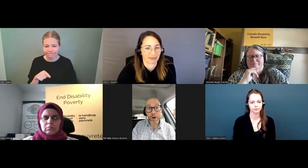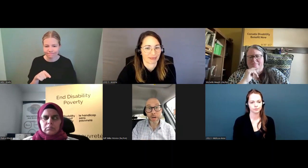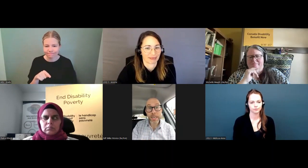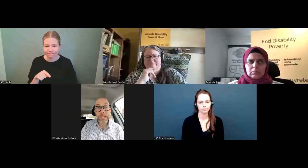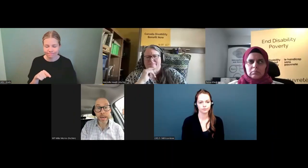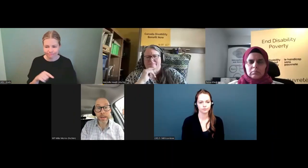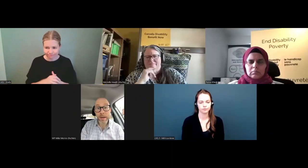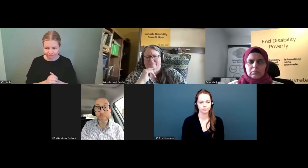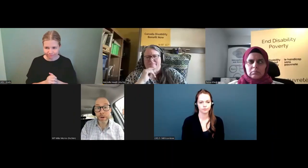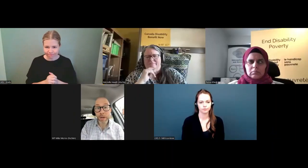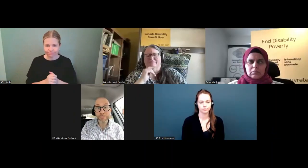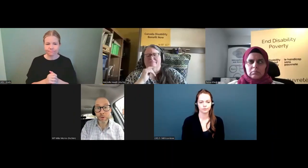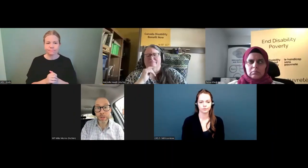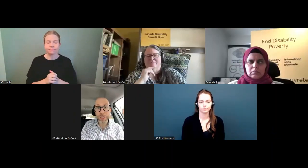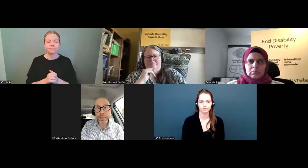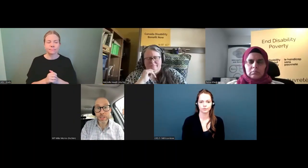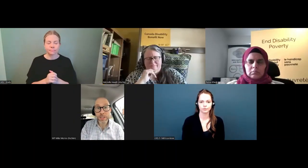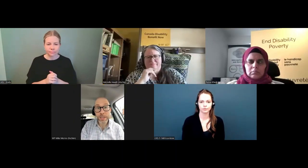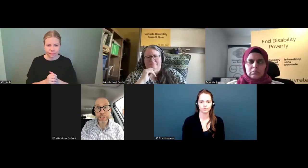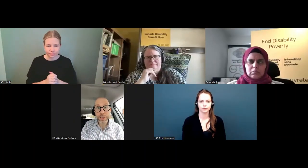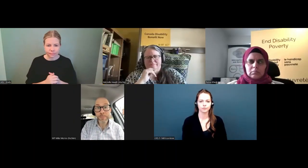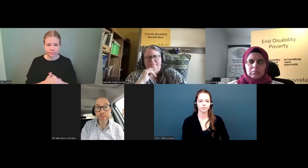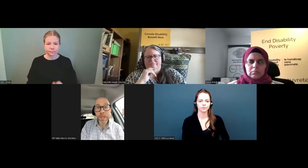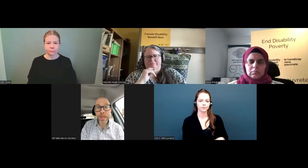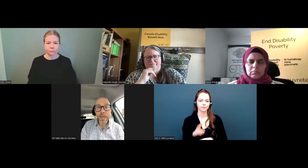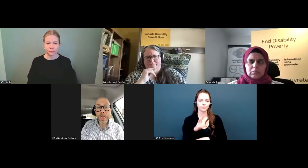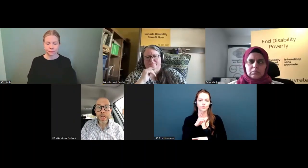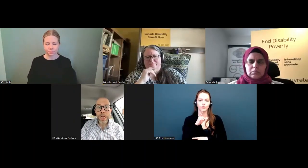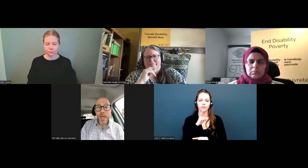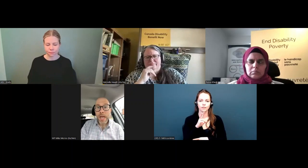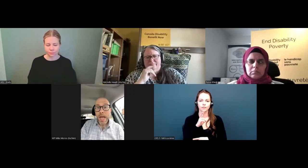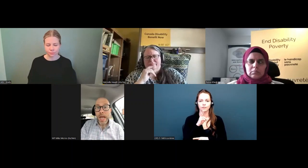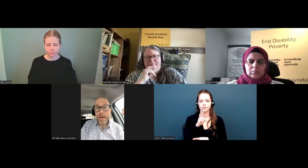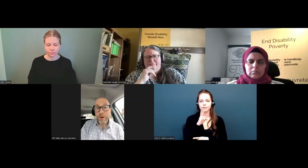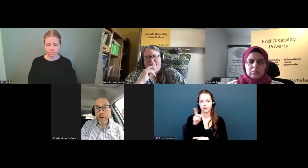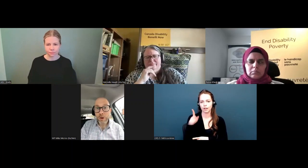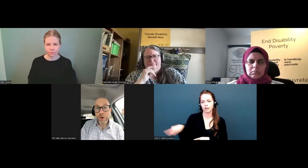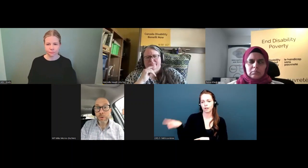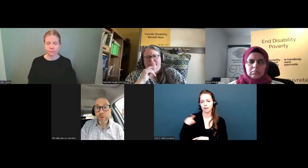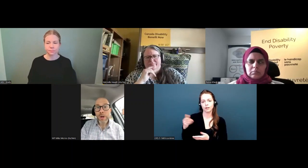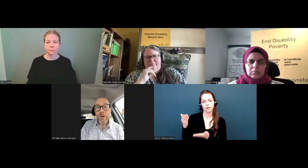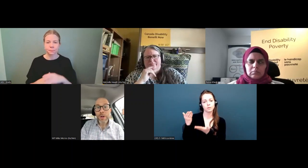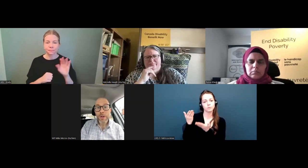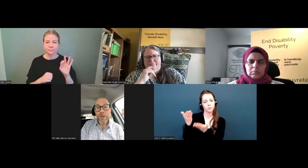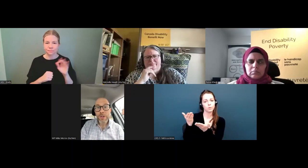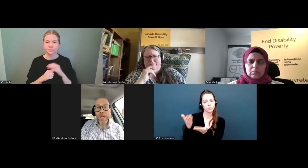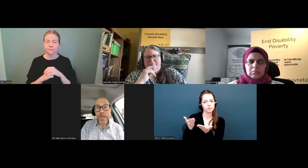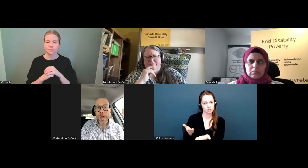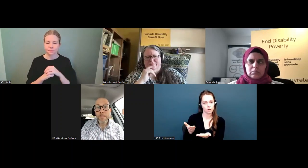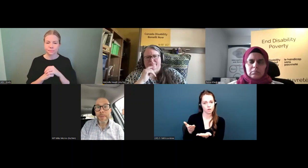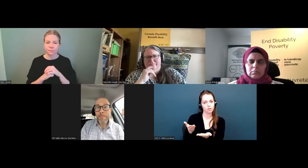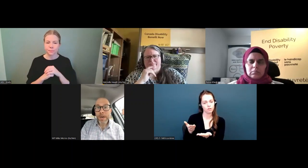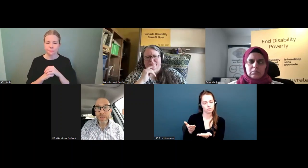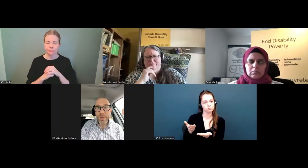INTENDED IN BRINGING FORWARD THE LEGISLATION. SO THE AMENDMENT THAT M.P.